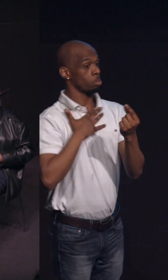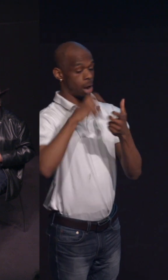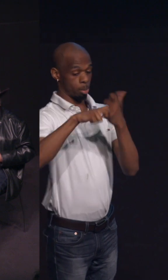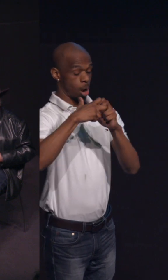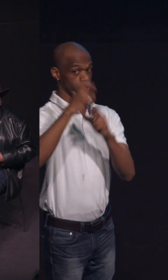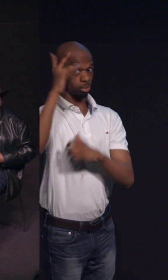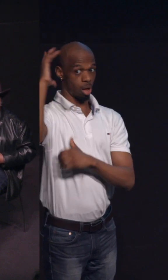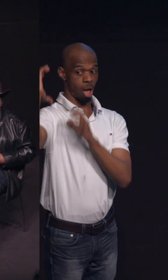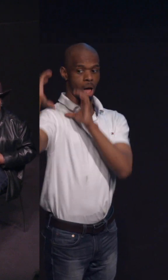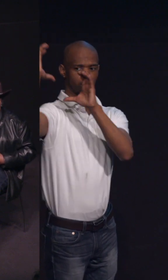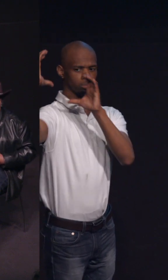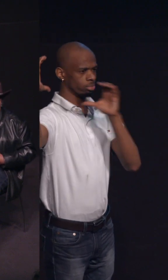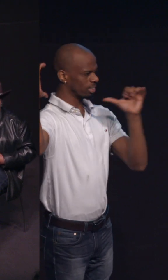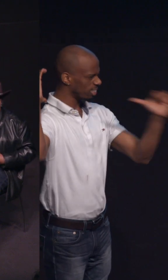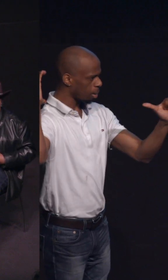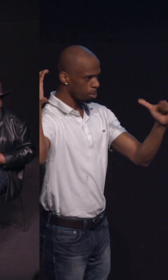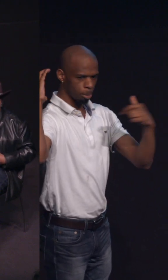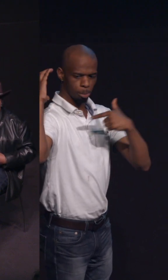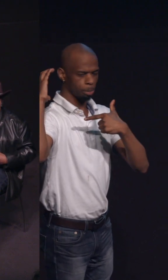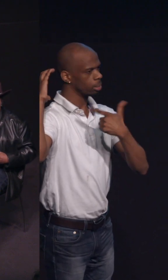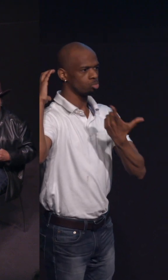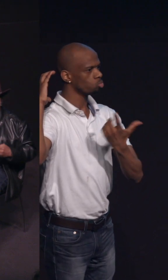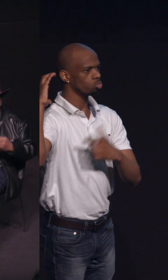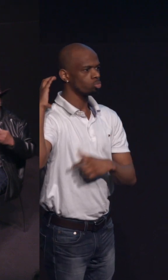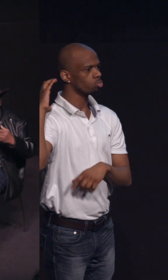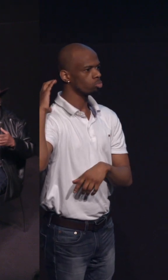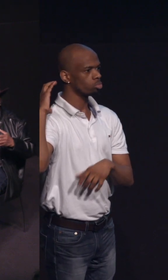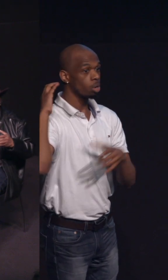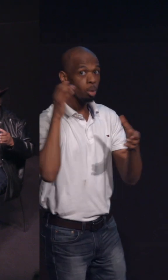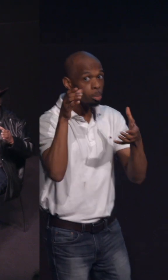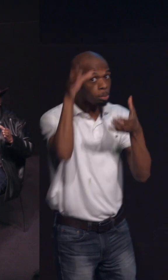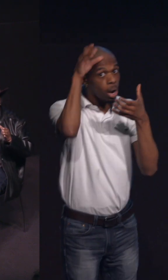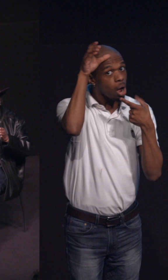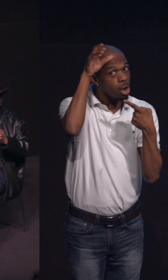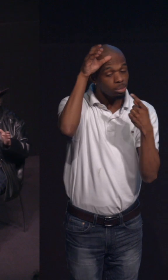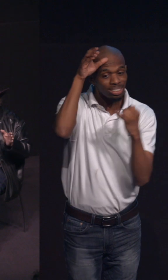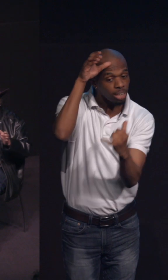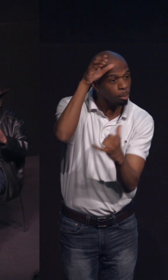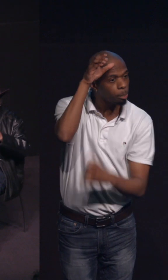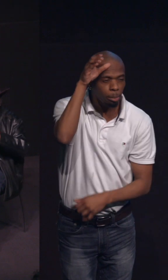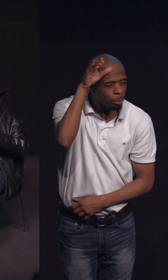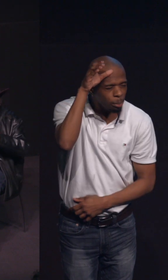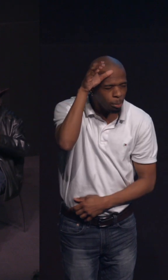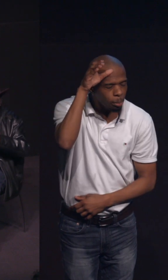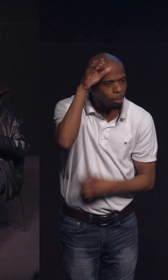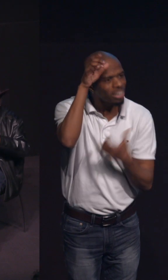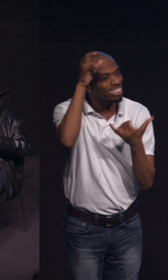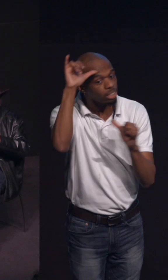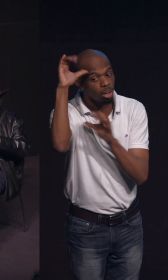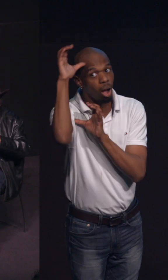They don't know what I know. But they smart enough that they can take what I know and take it further.